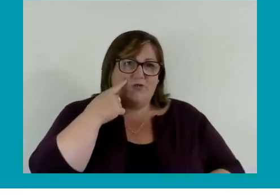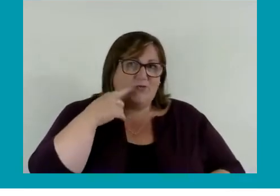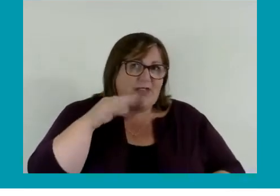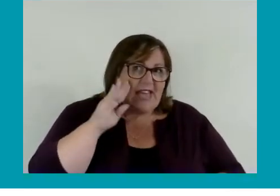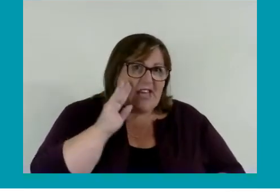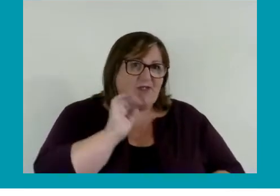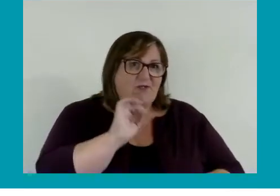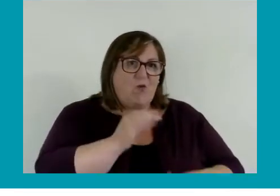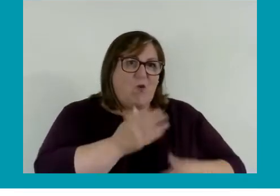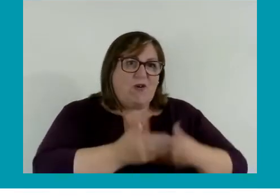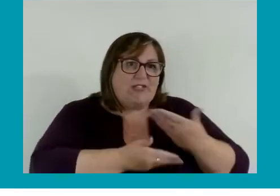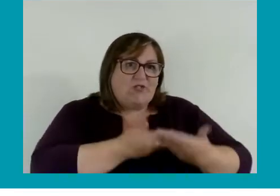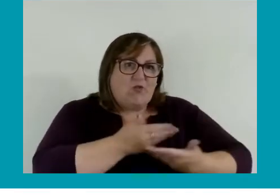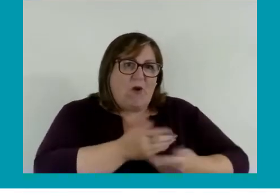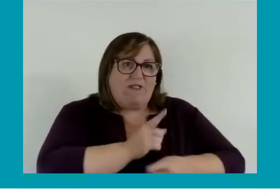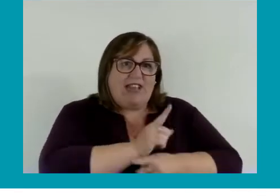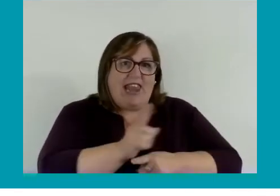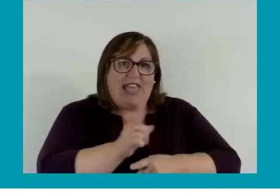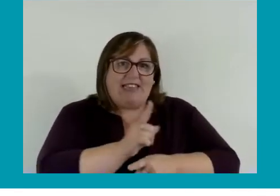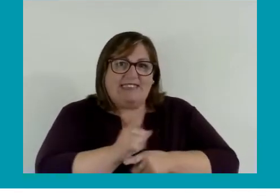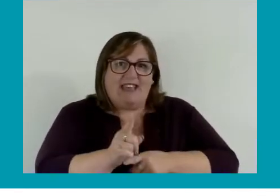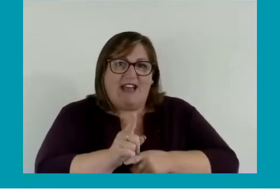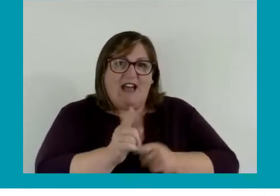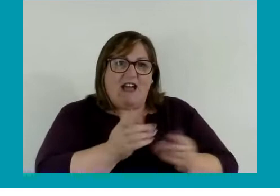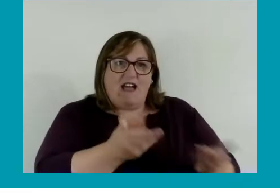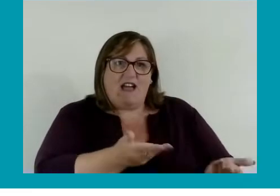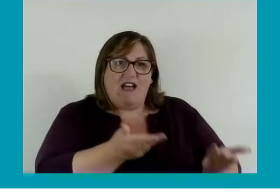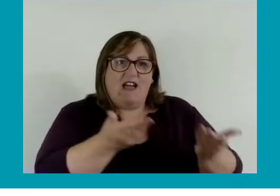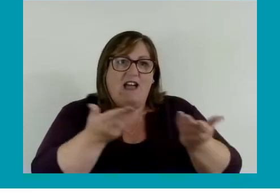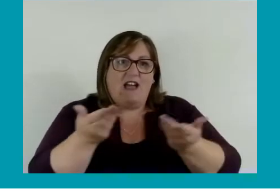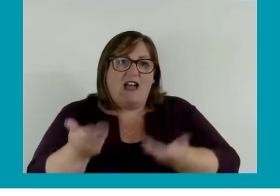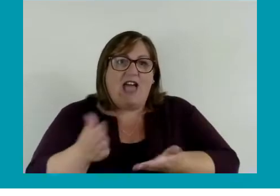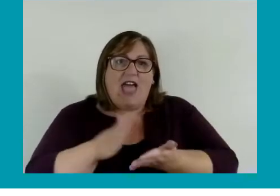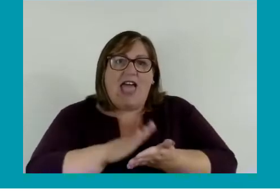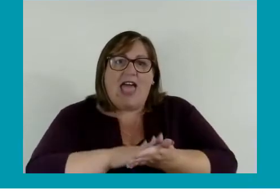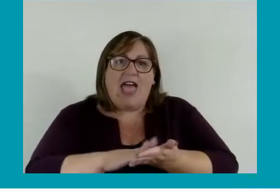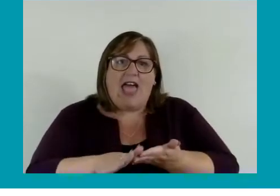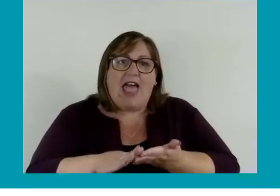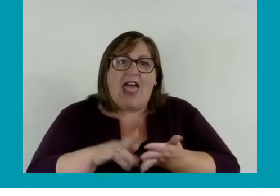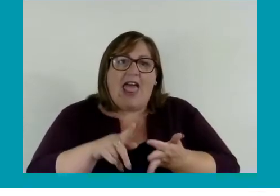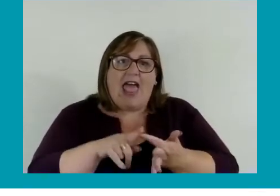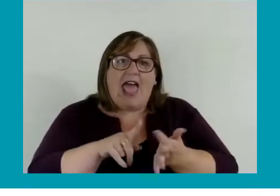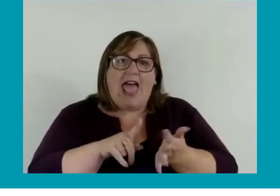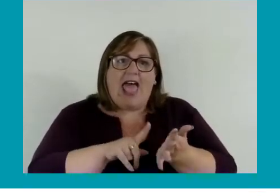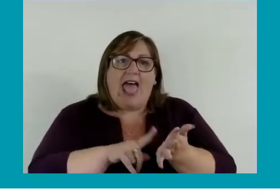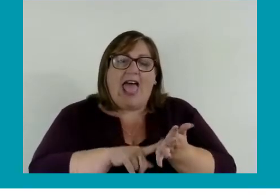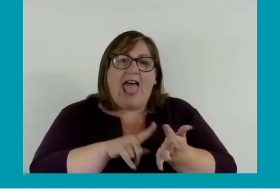introduce yourself your role and why you're here today absolutely oh i think i've just lost you